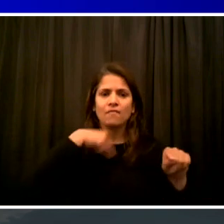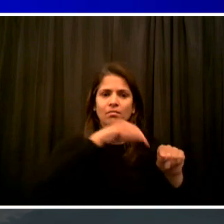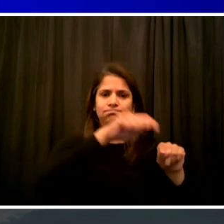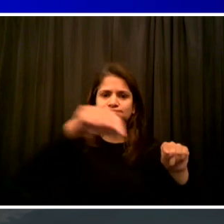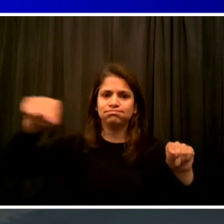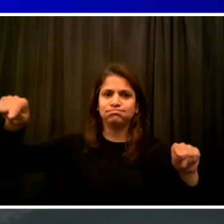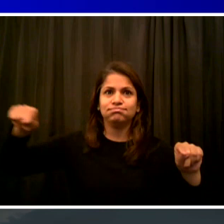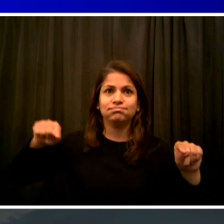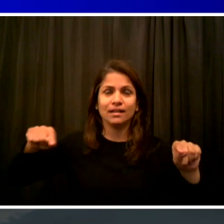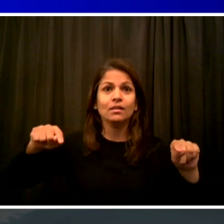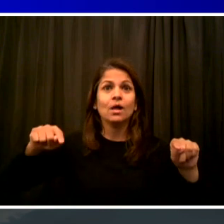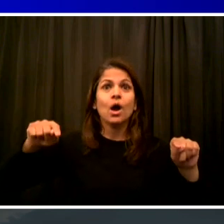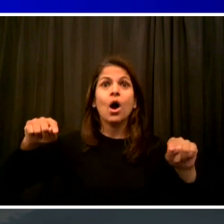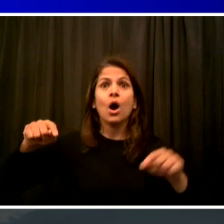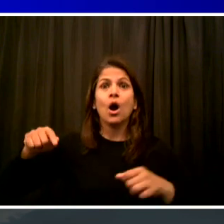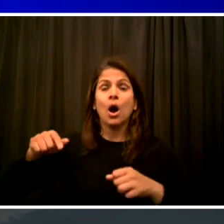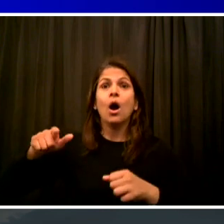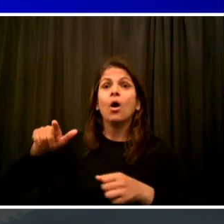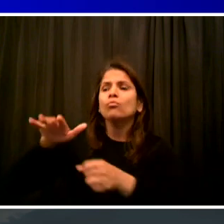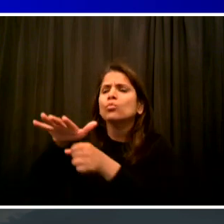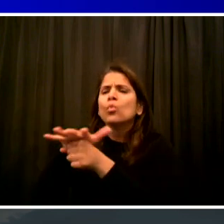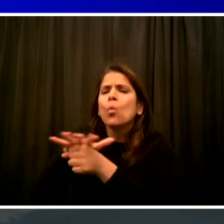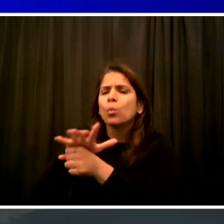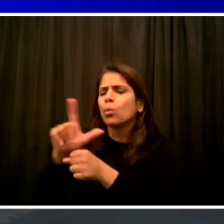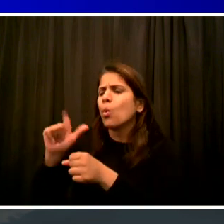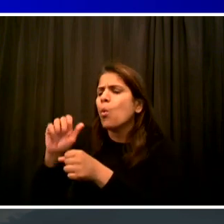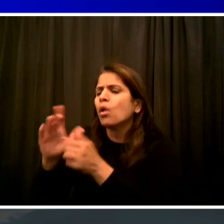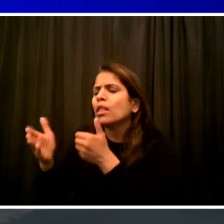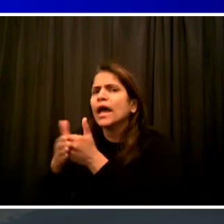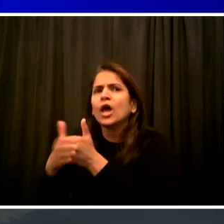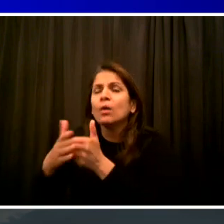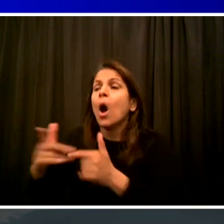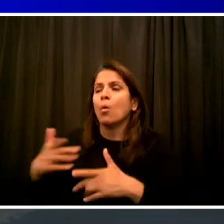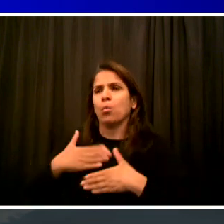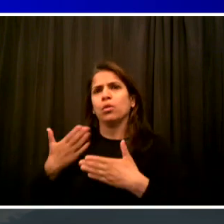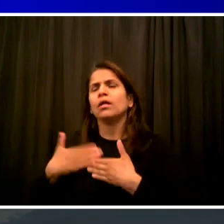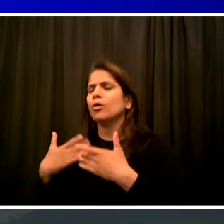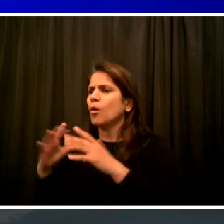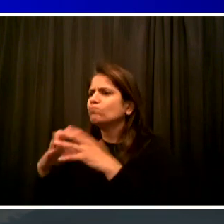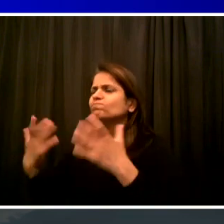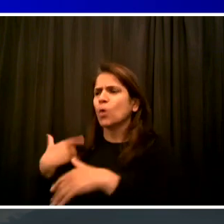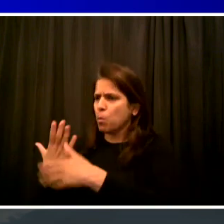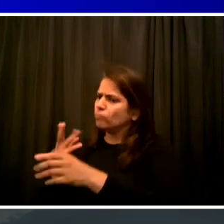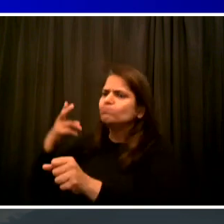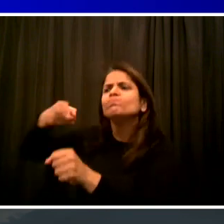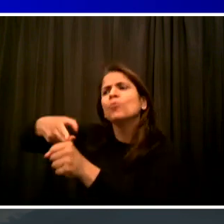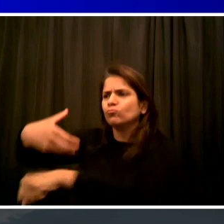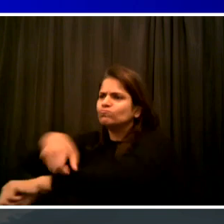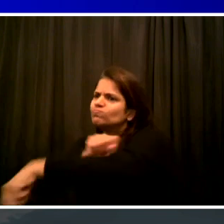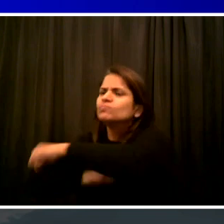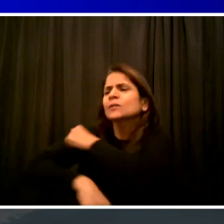IMPROVEMENT DISTRICTS, ALL OF THE LOCAL ALLIANCESH TATDO SO MUCH FOR THEIR NEIGHBORHOODS. O TTEH LOCAL BUSINESSES THAT